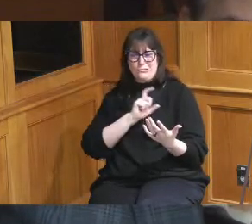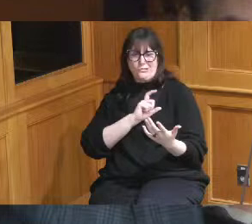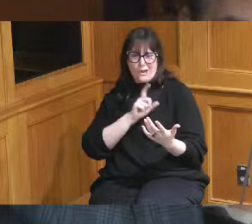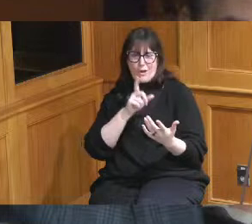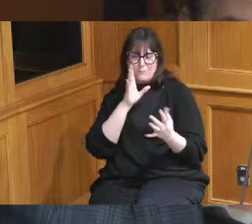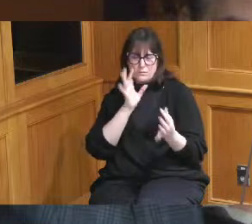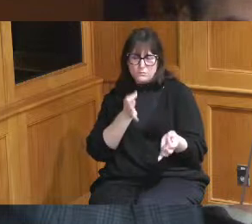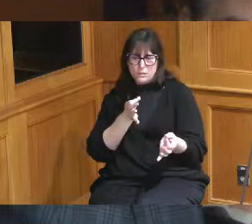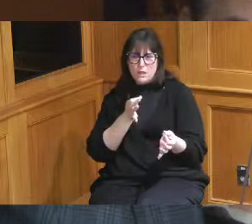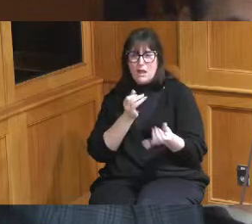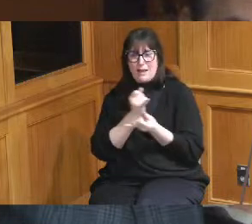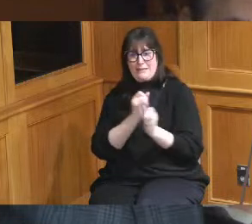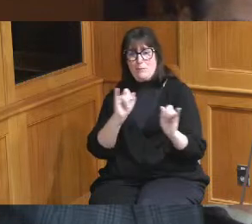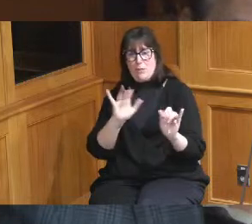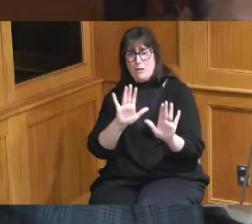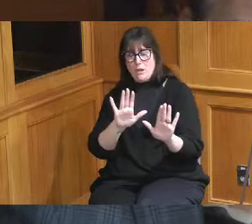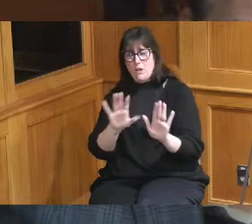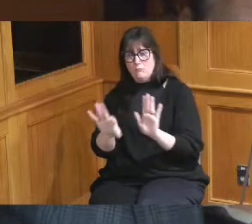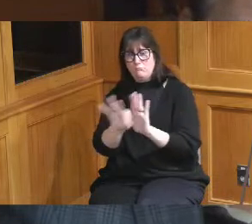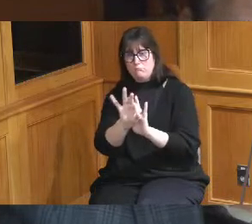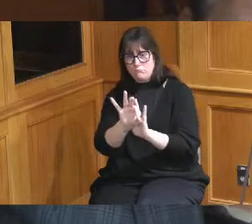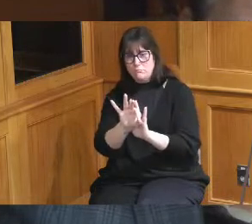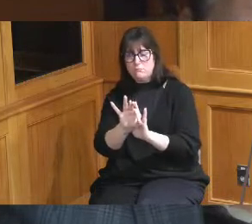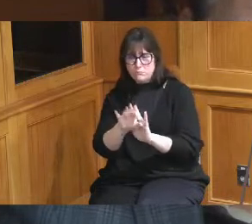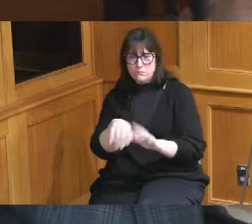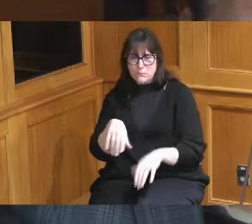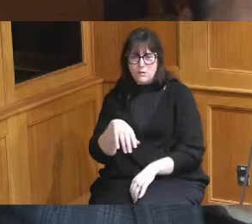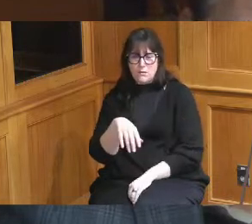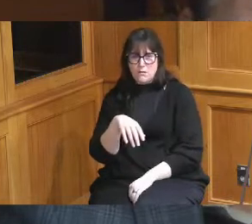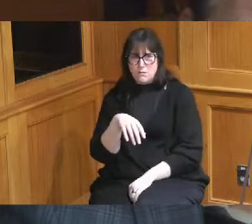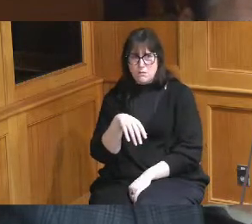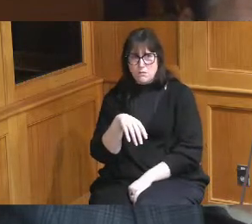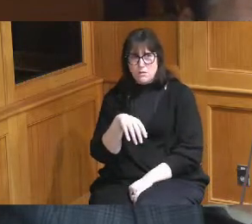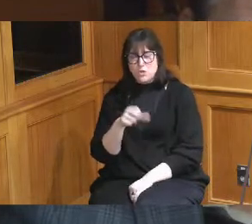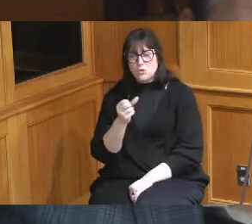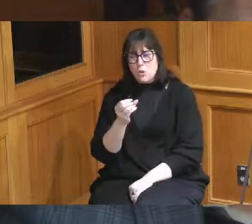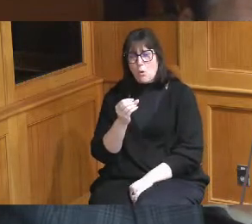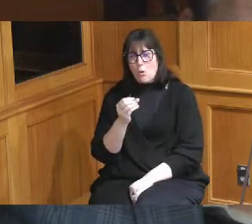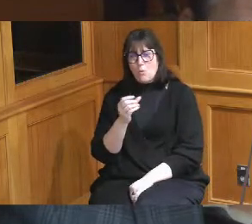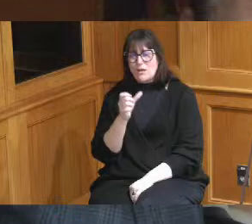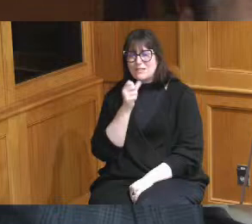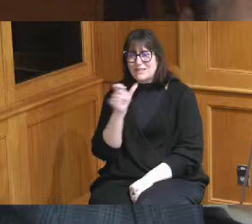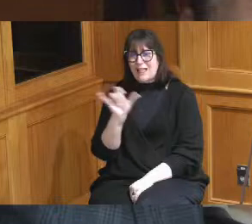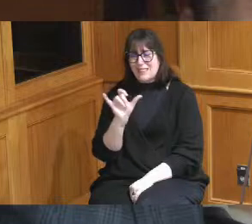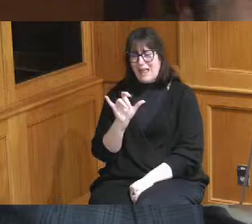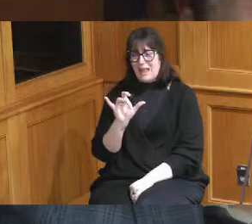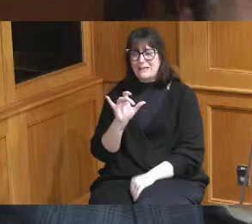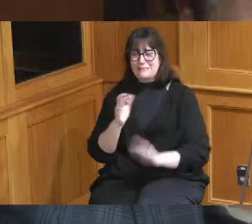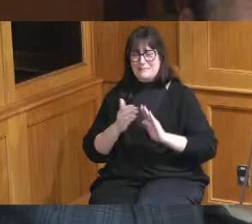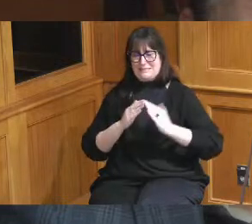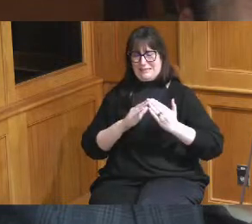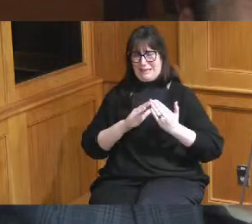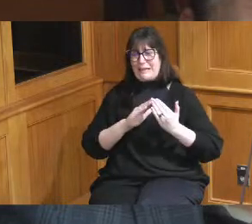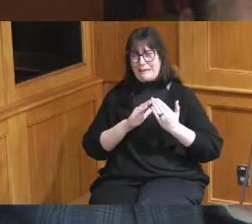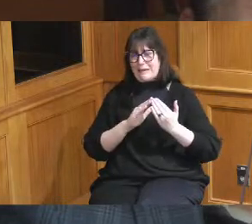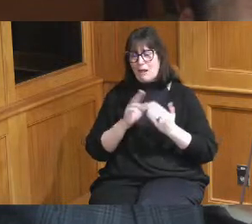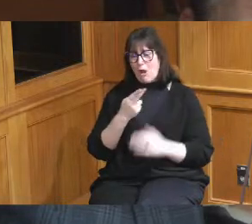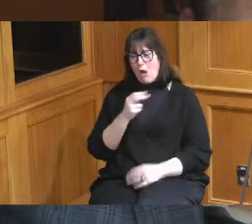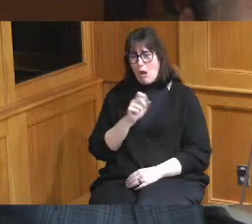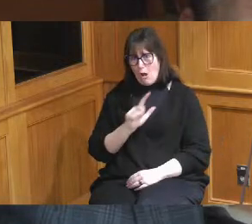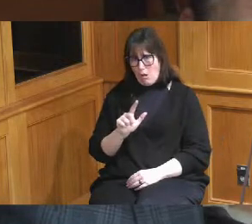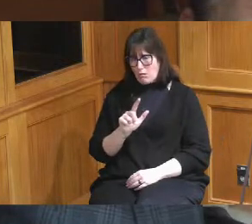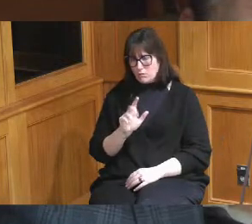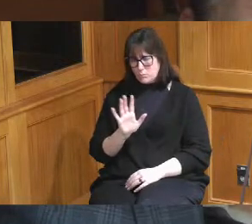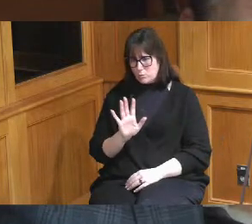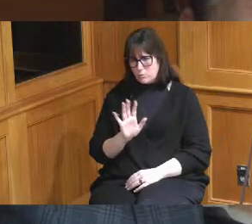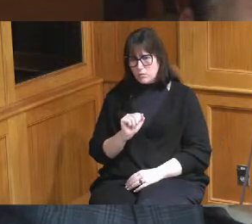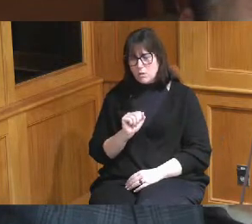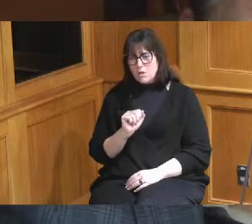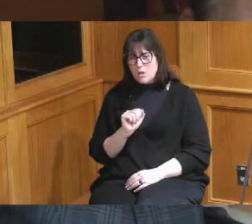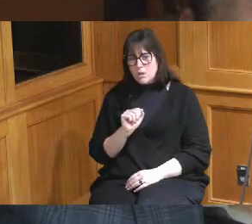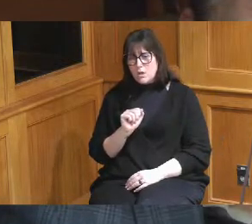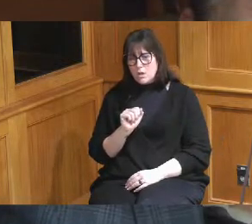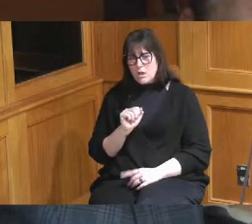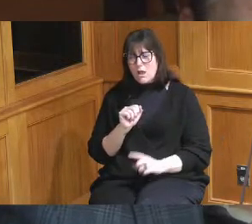is independently elected so the Sheriff is not like City Hall City Hall the they the manager